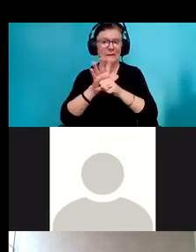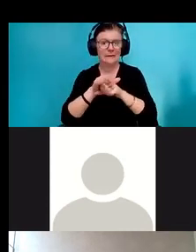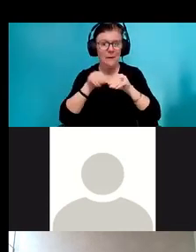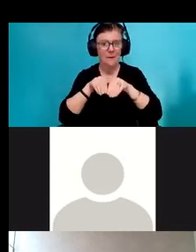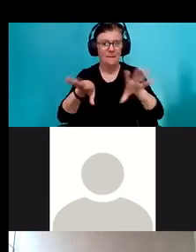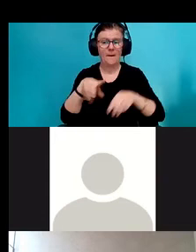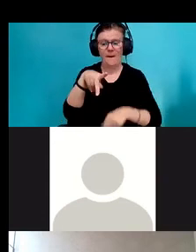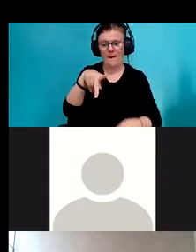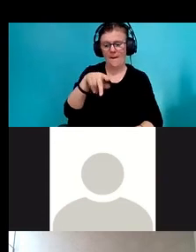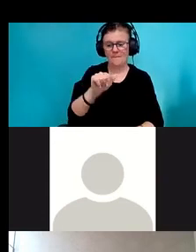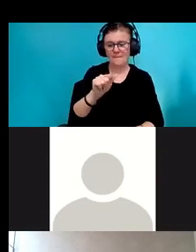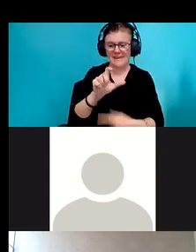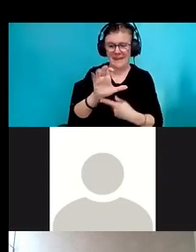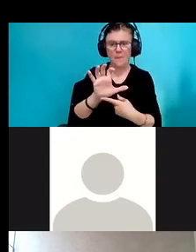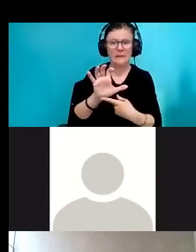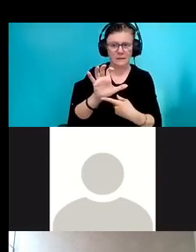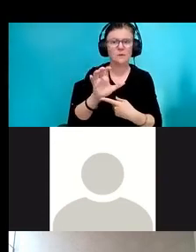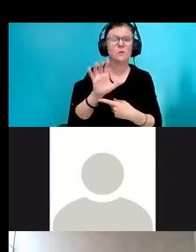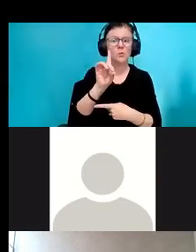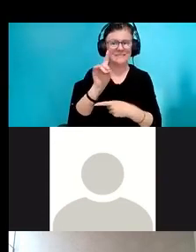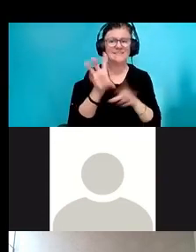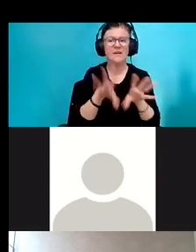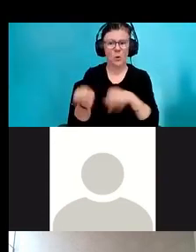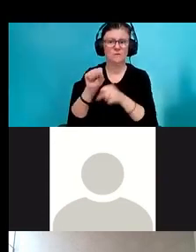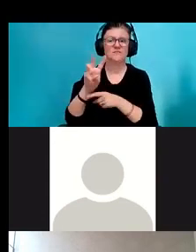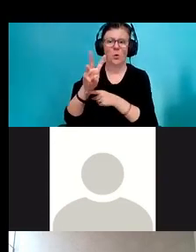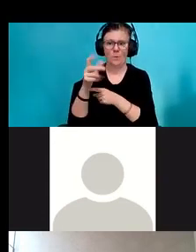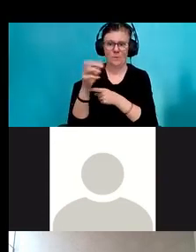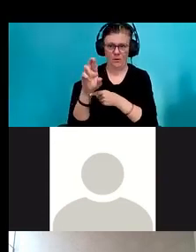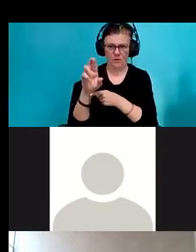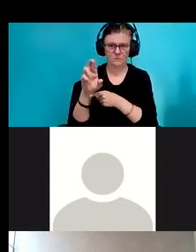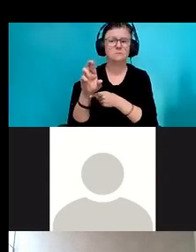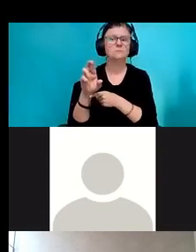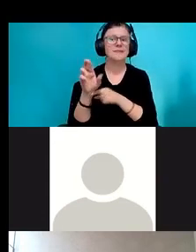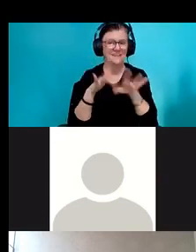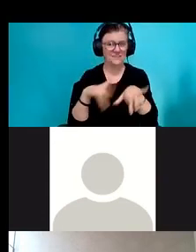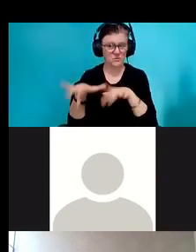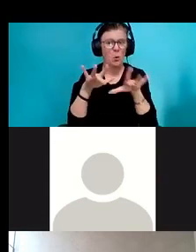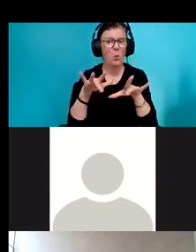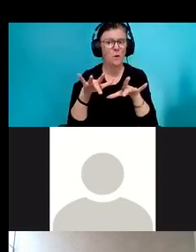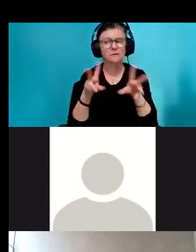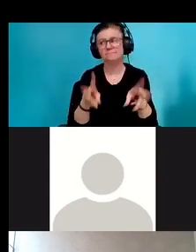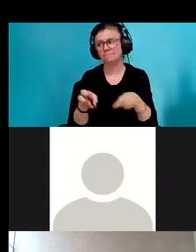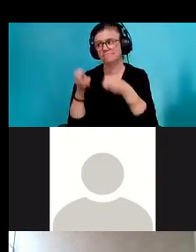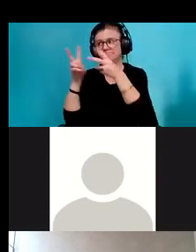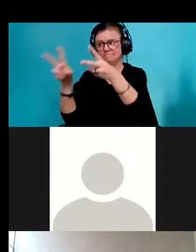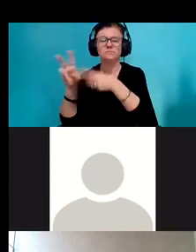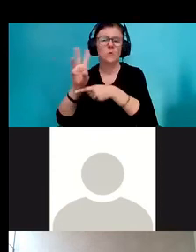office hours webinar, and that was reported and it is also available on our VAWA MEI website,